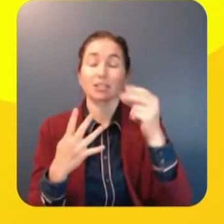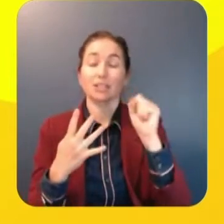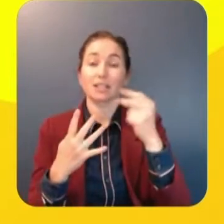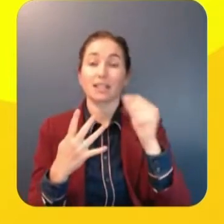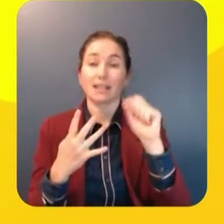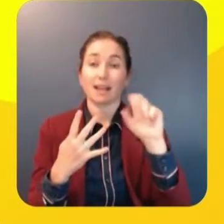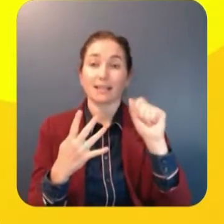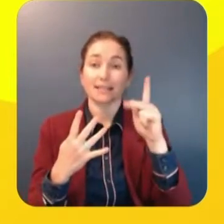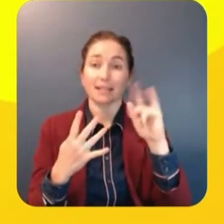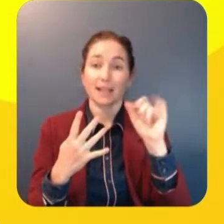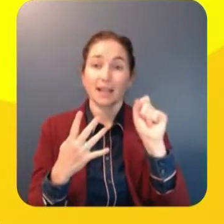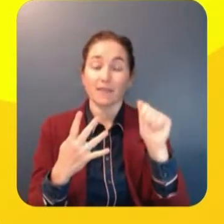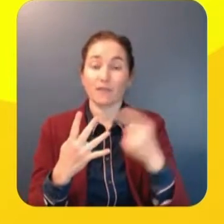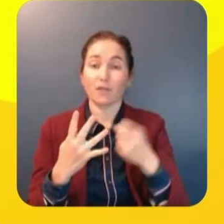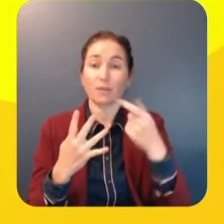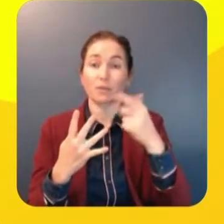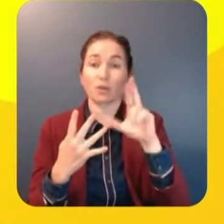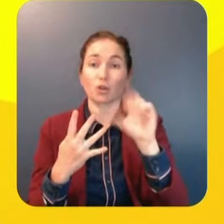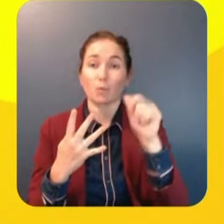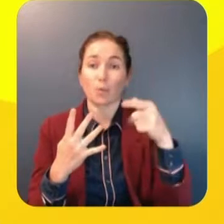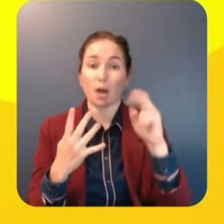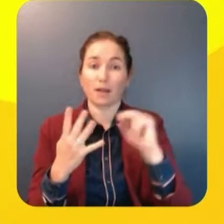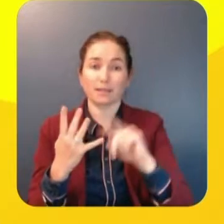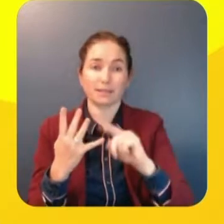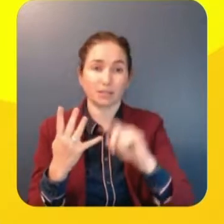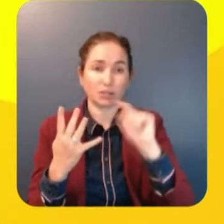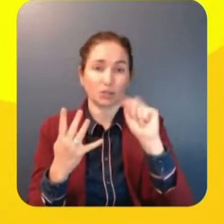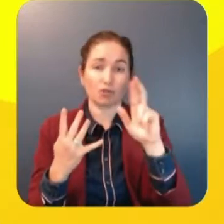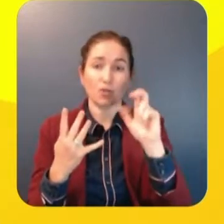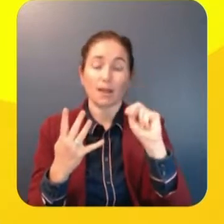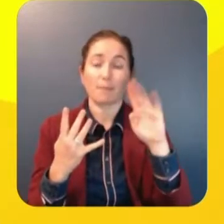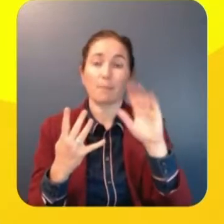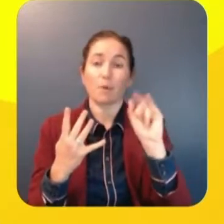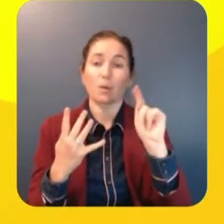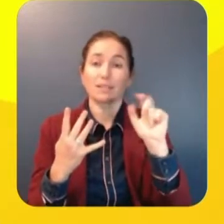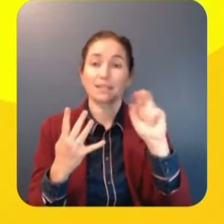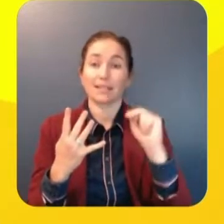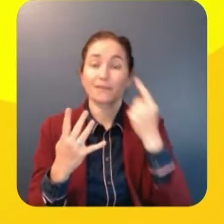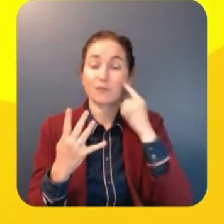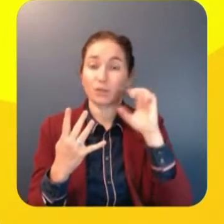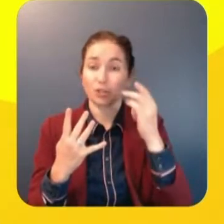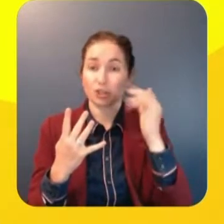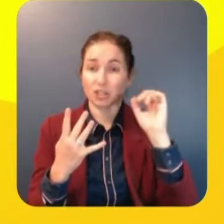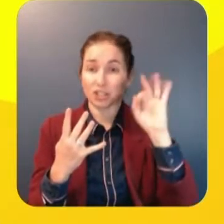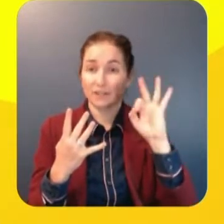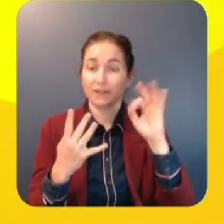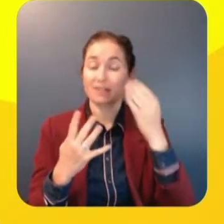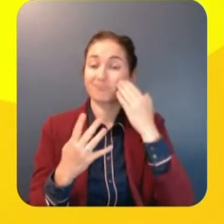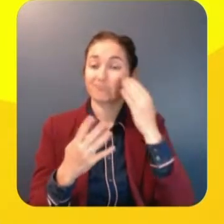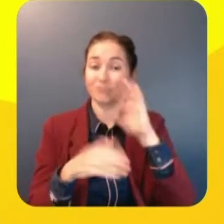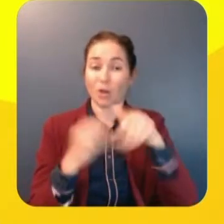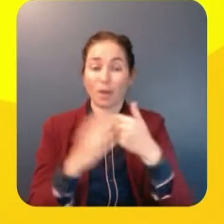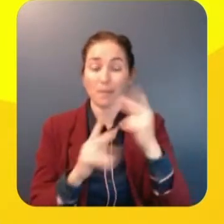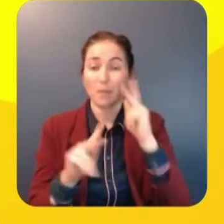And Trey Boynton, the chief diversity officer for Chief. For everybody who is watching this right now, at the bottom of your screen,